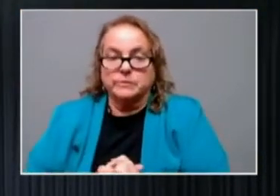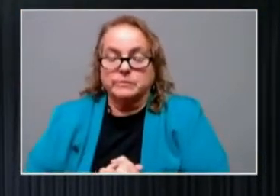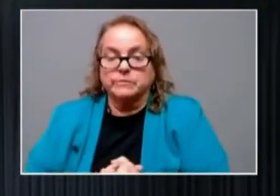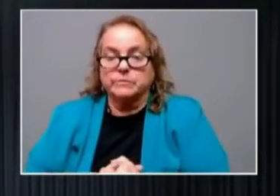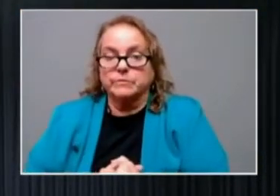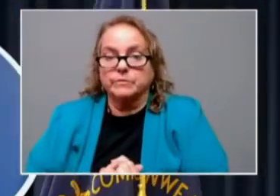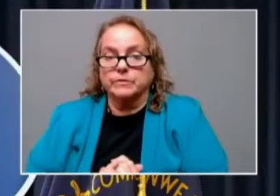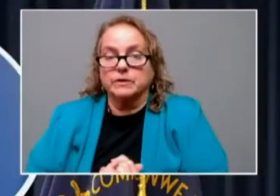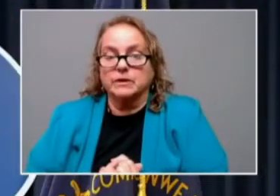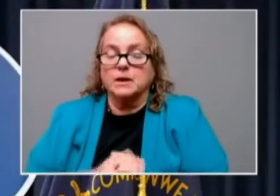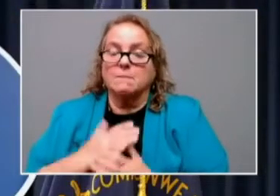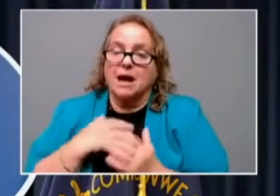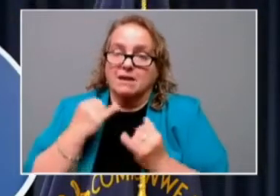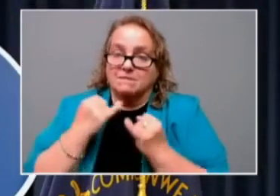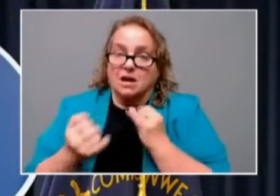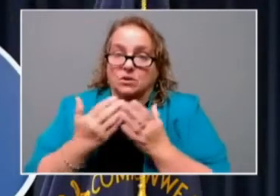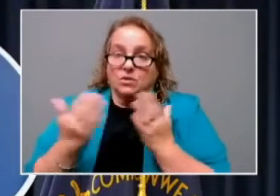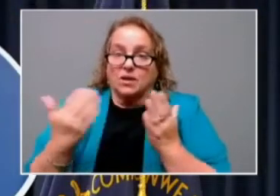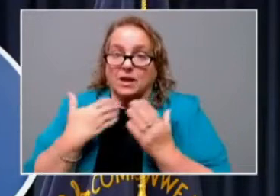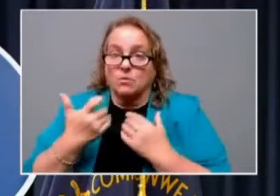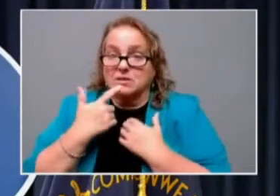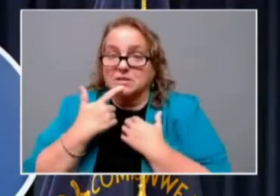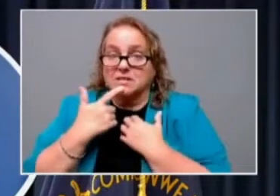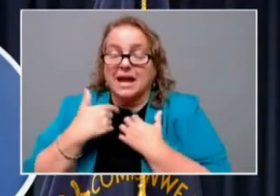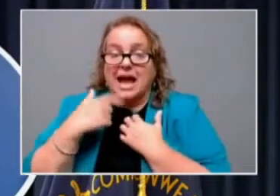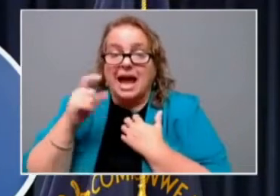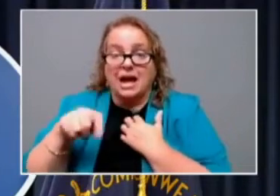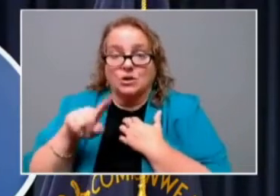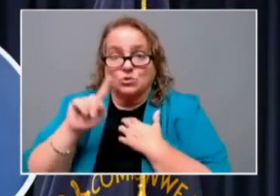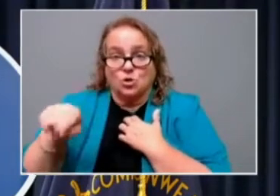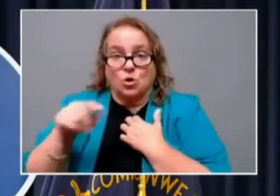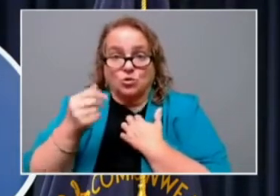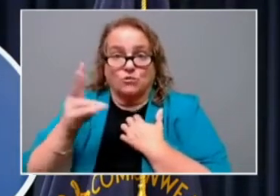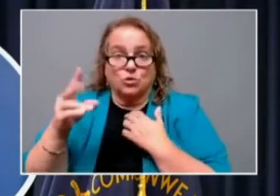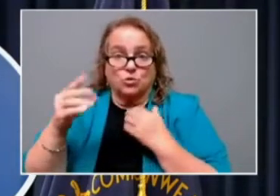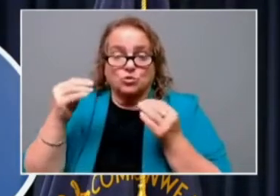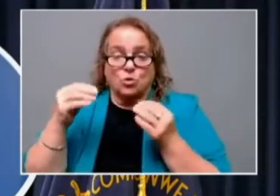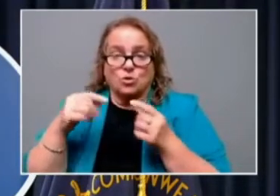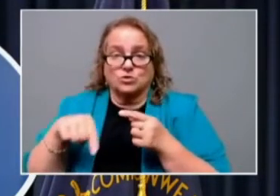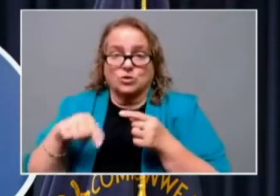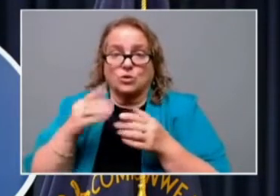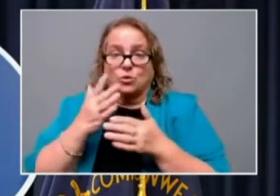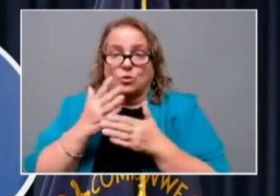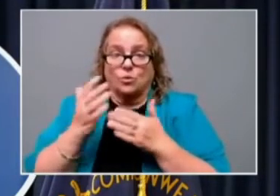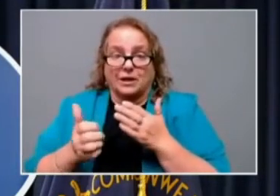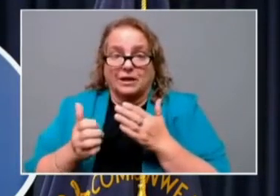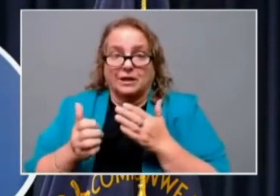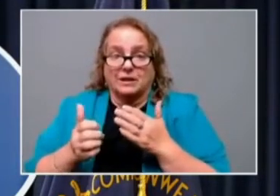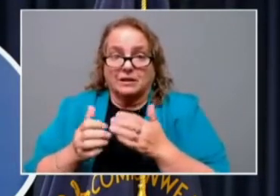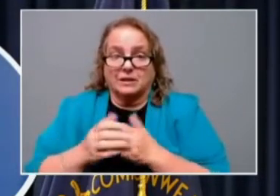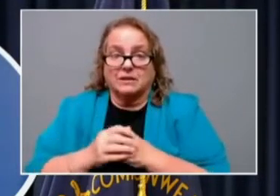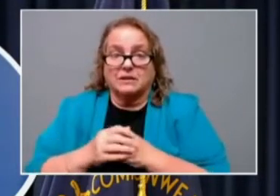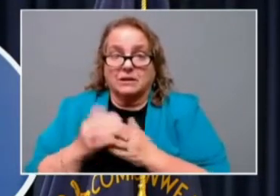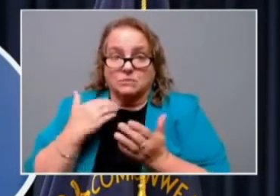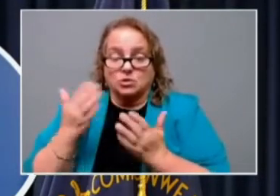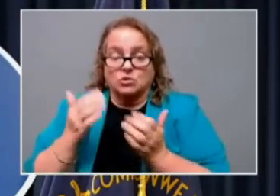had to stop out to a couple stores over the weekend and it's part of the journey I've had serving with the governor to be recognized. And I just